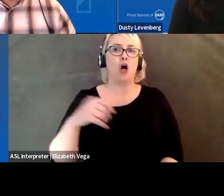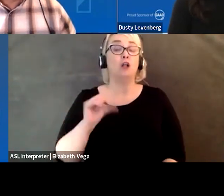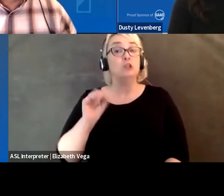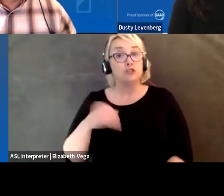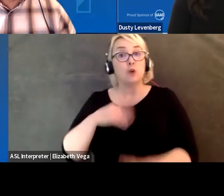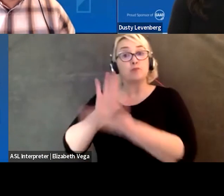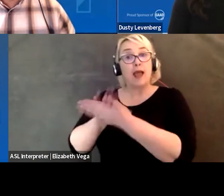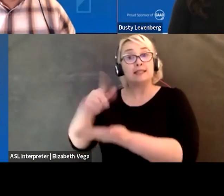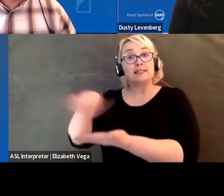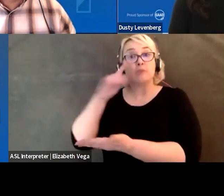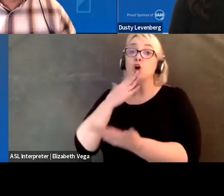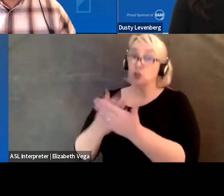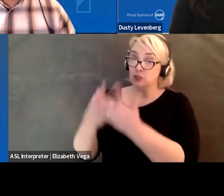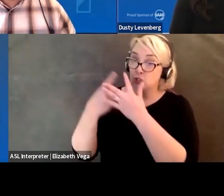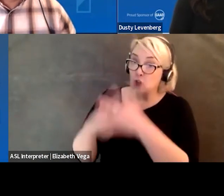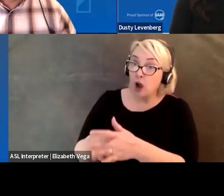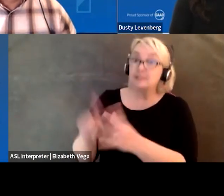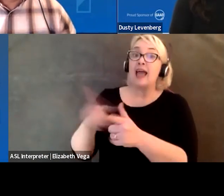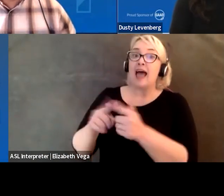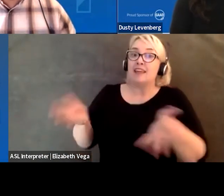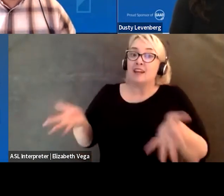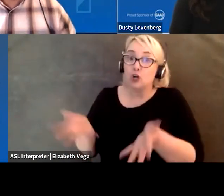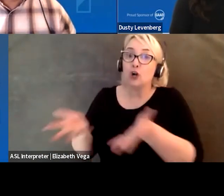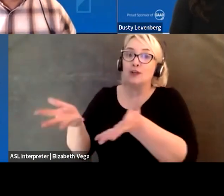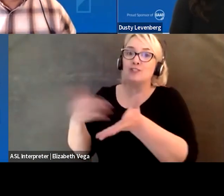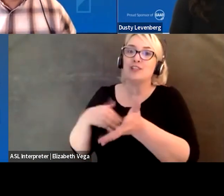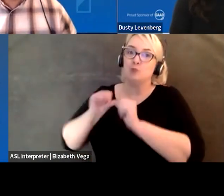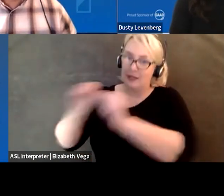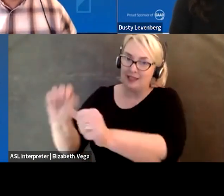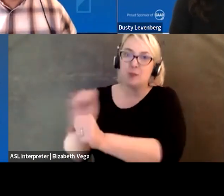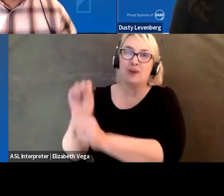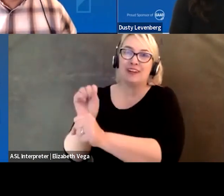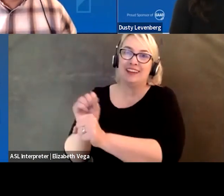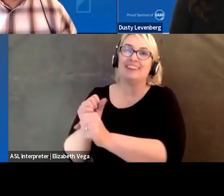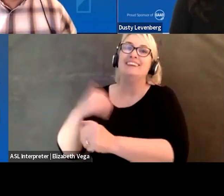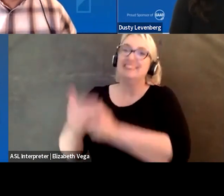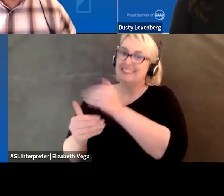good to great with suggestion. I see plenty of captioned videos that could be better.